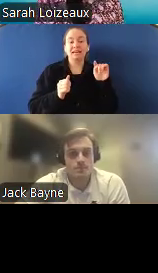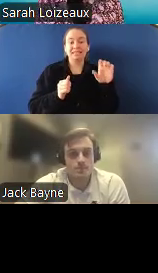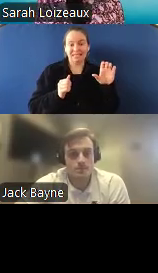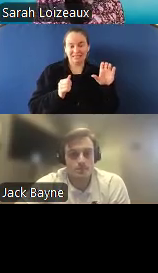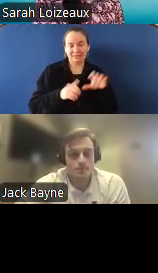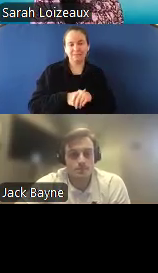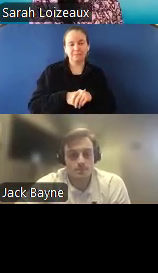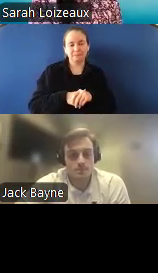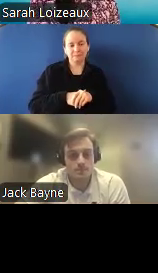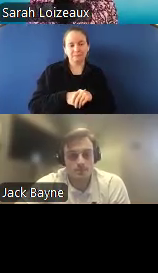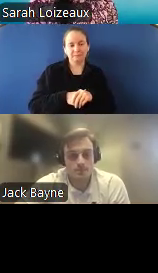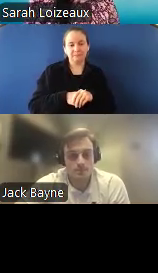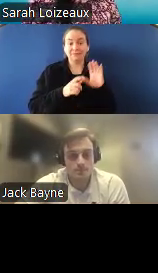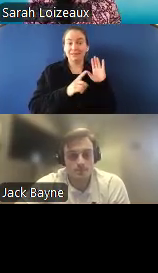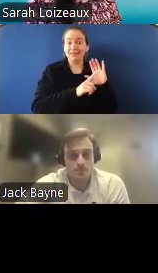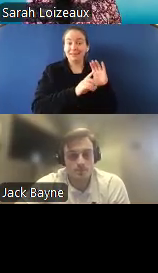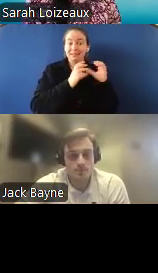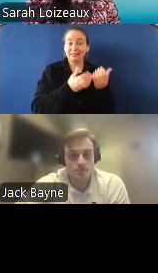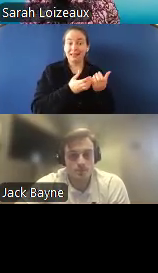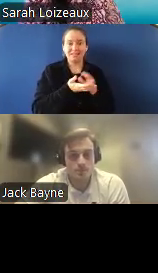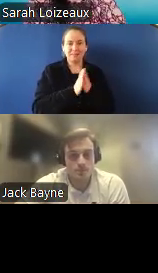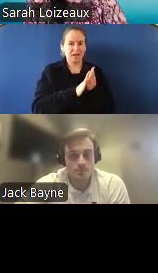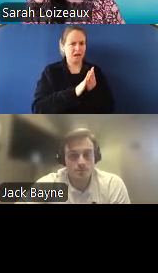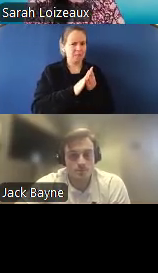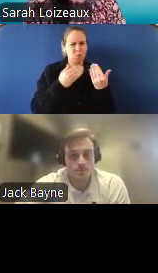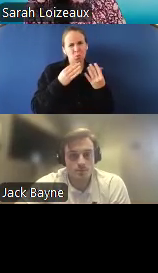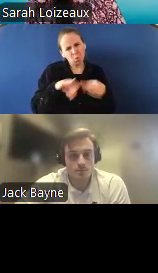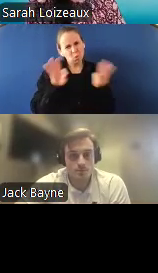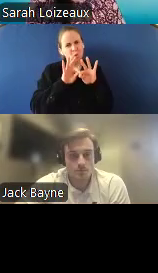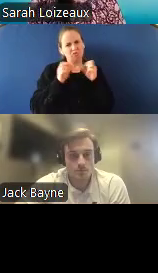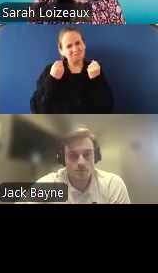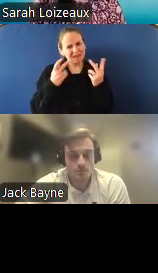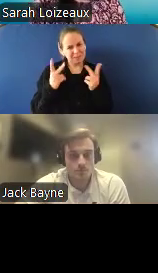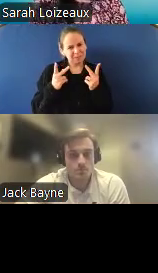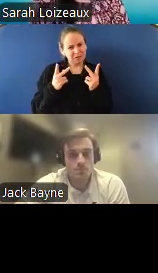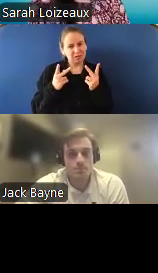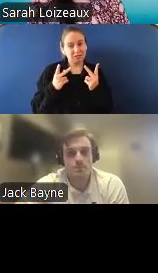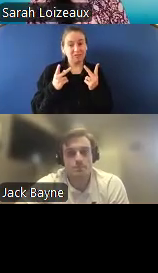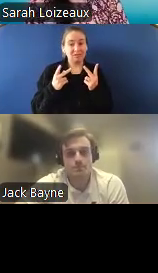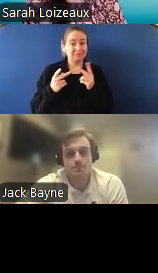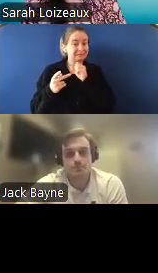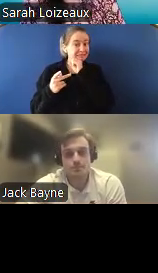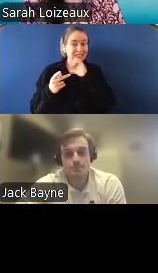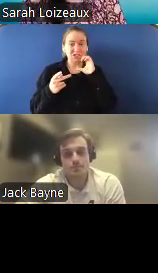Maryland. His classes have become a lifeline for many. From seniors overcoming a fear of technology